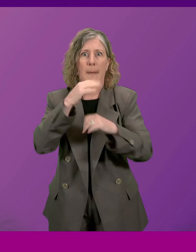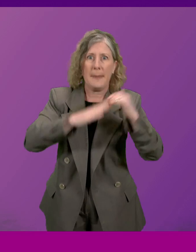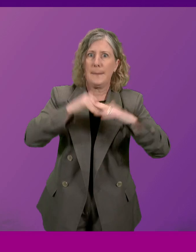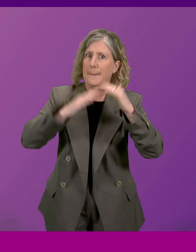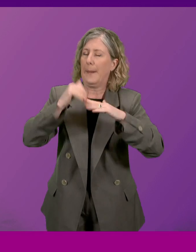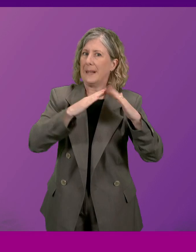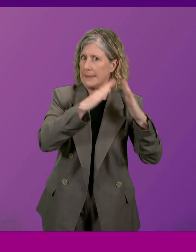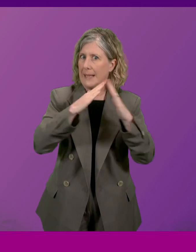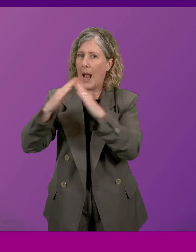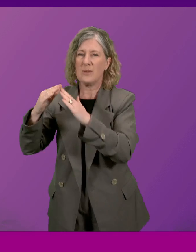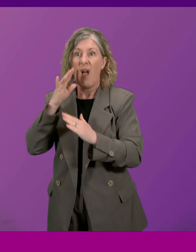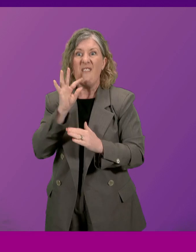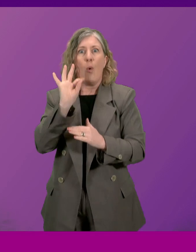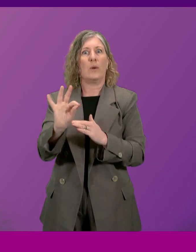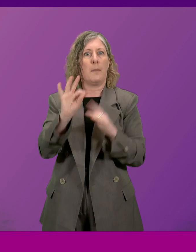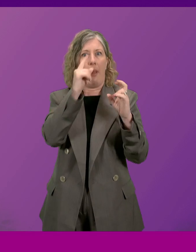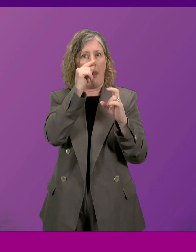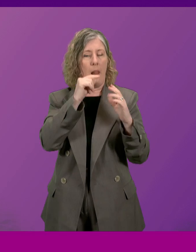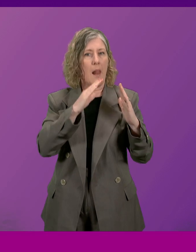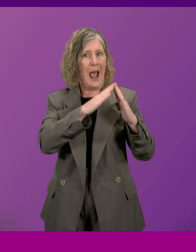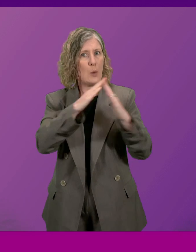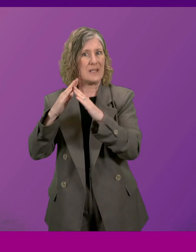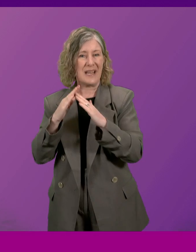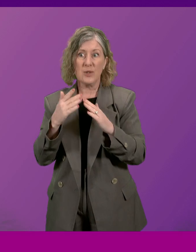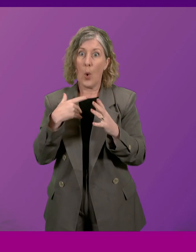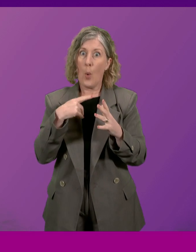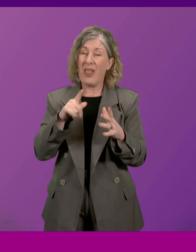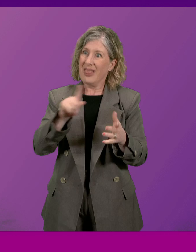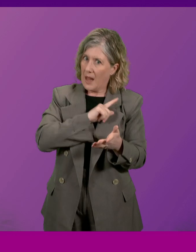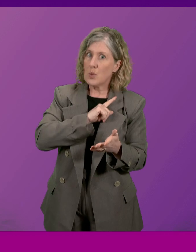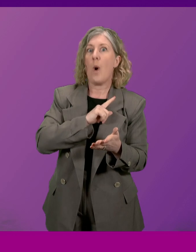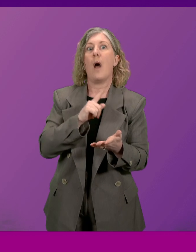I accept that that is not enough, which is why we have just increased the budget and